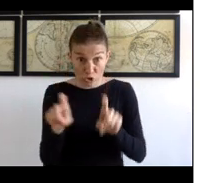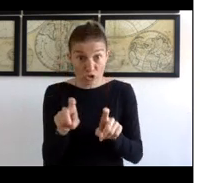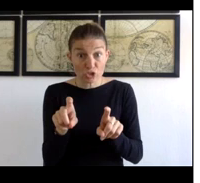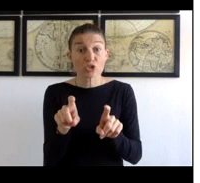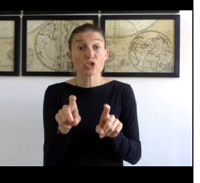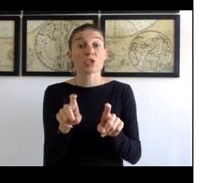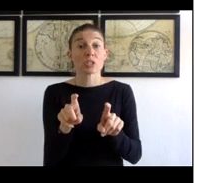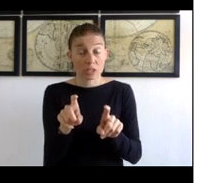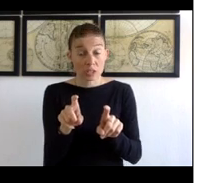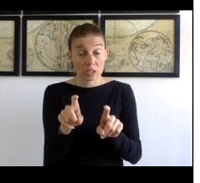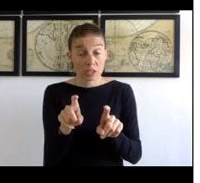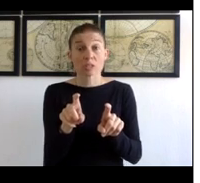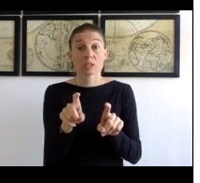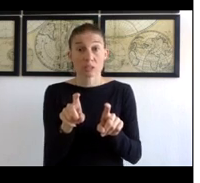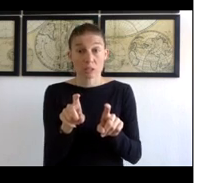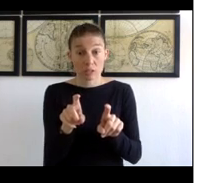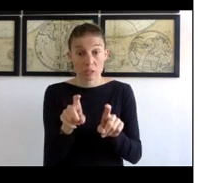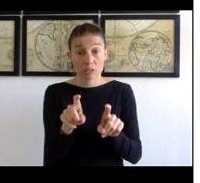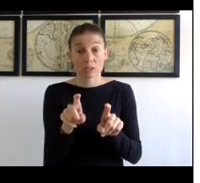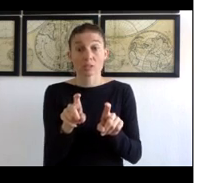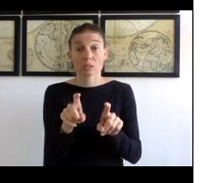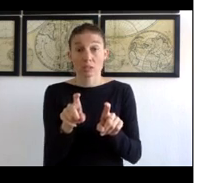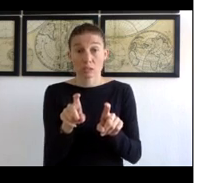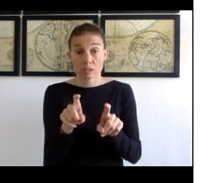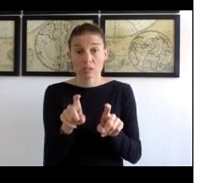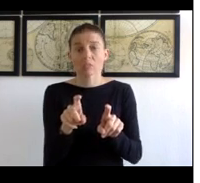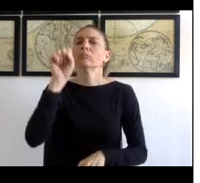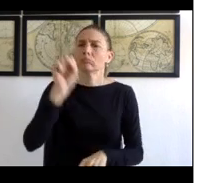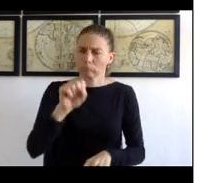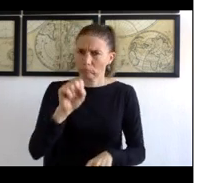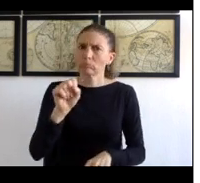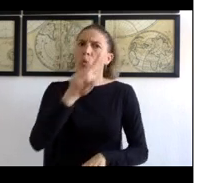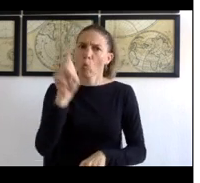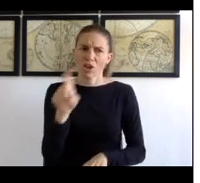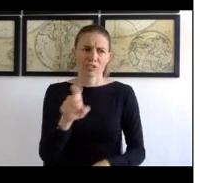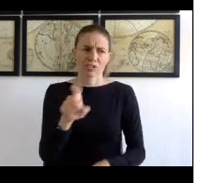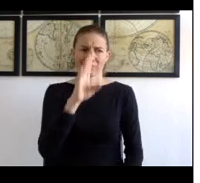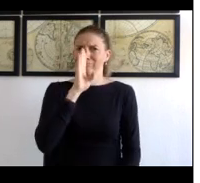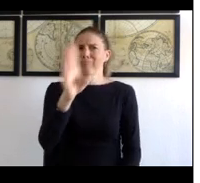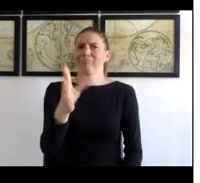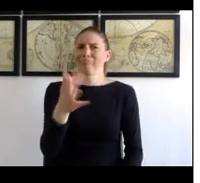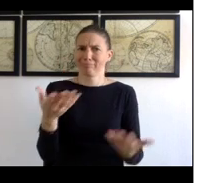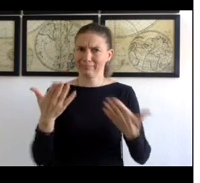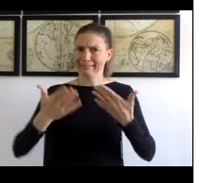Although the questions are direct and easy to understand and to respond,